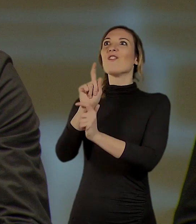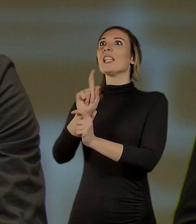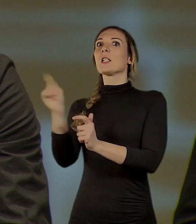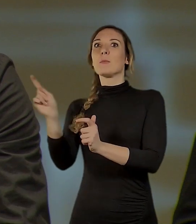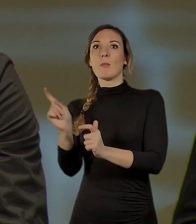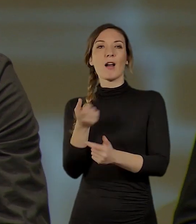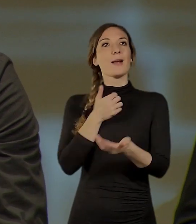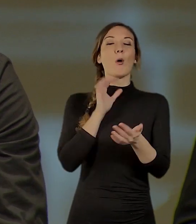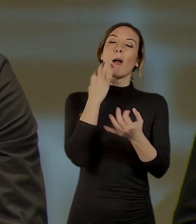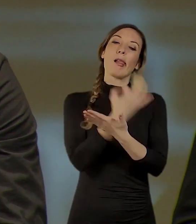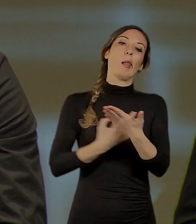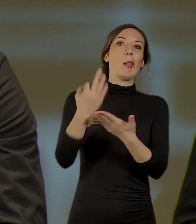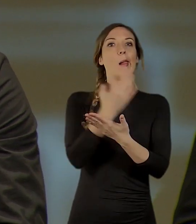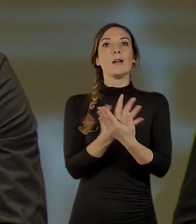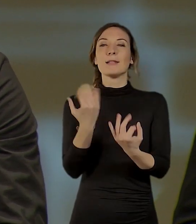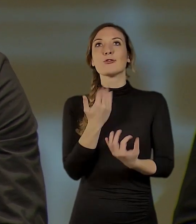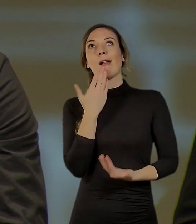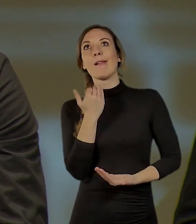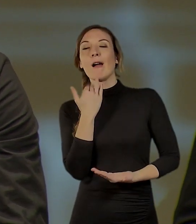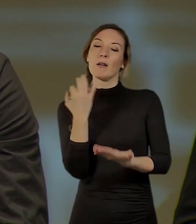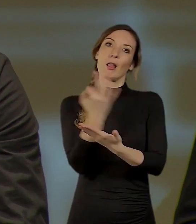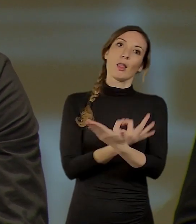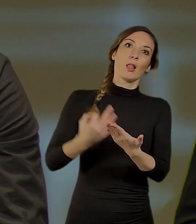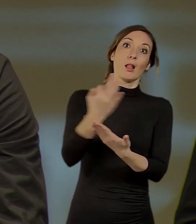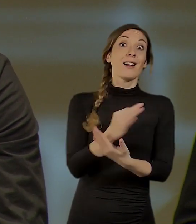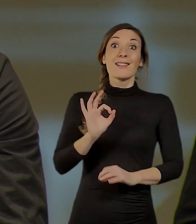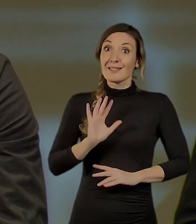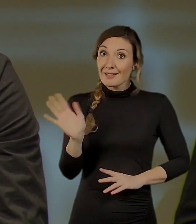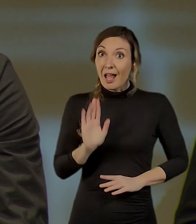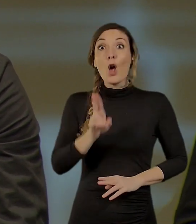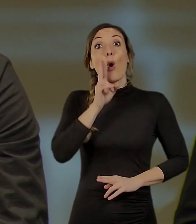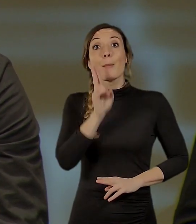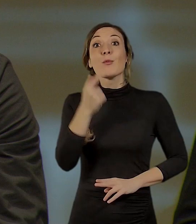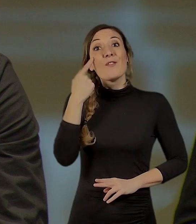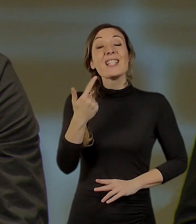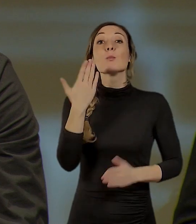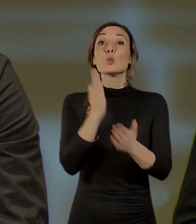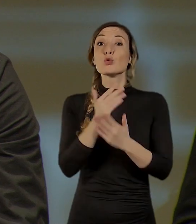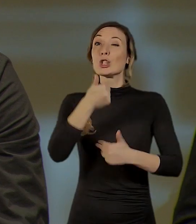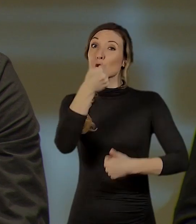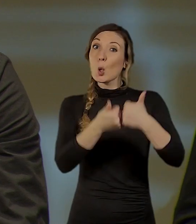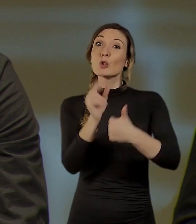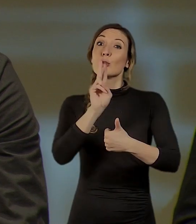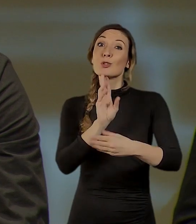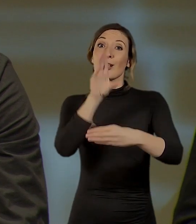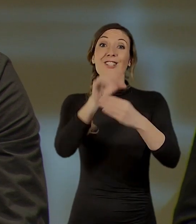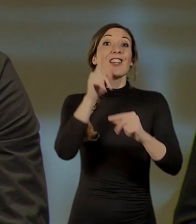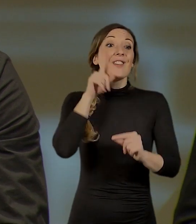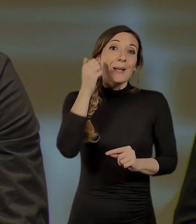Because that is the question of every large development. So that when it is built, it works. And everyone asks how it will work.